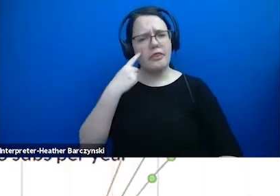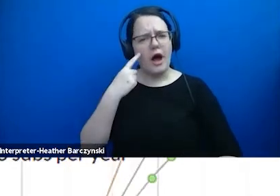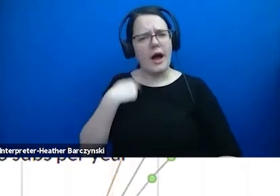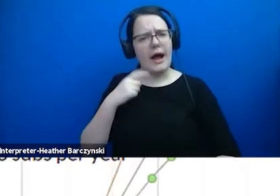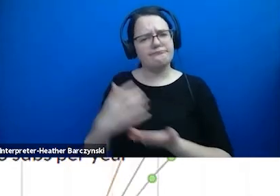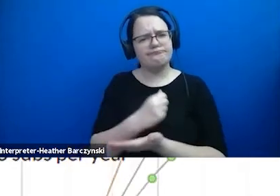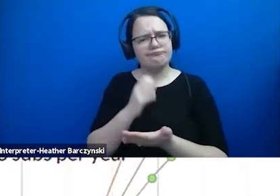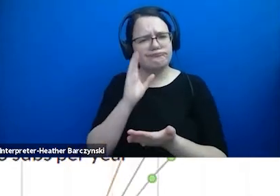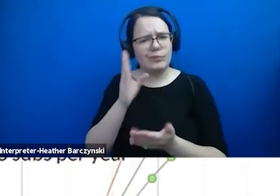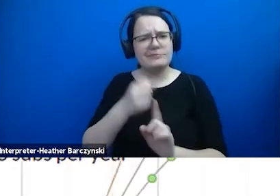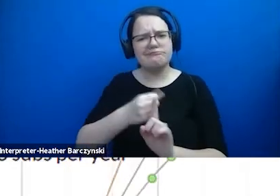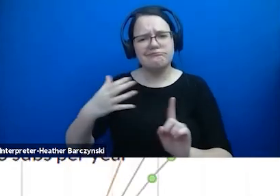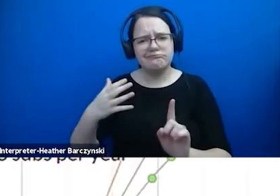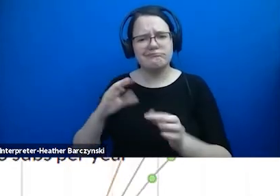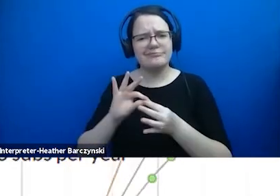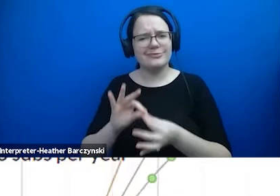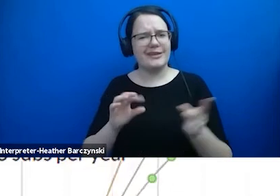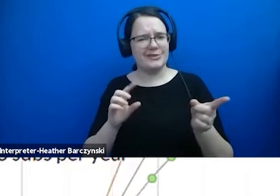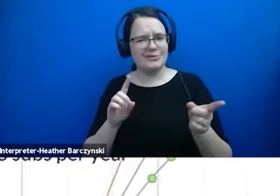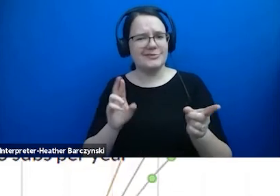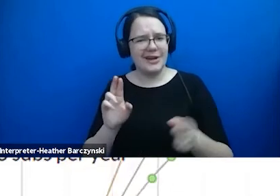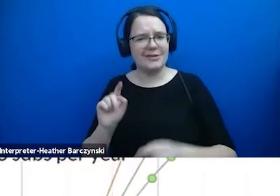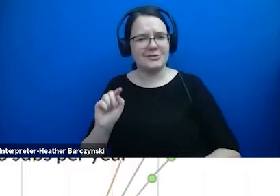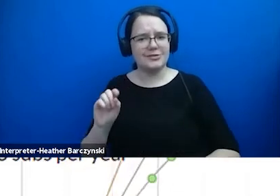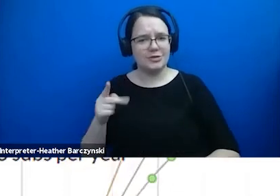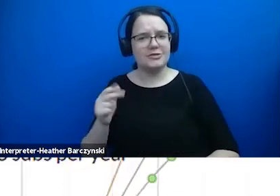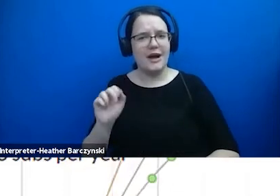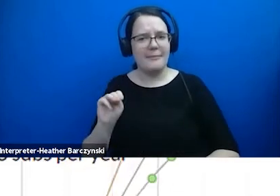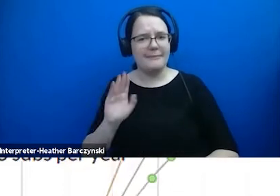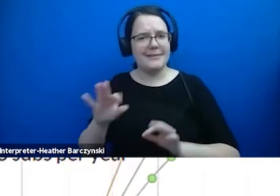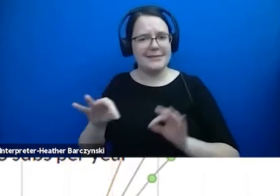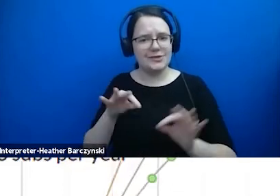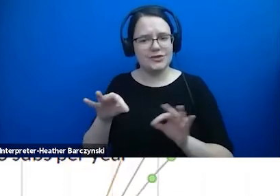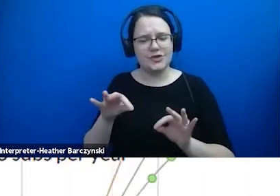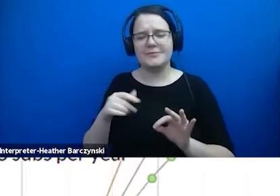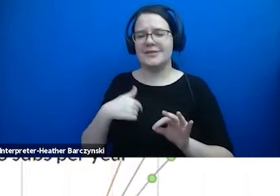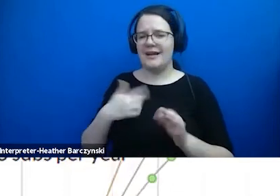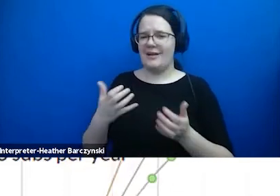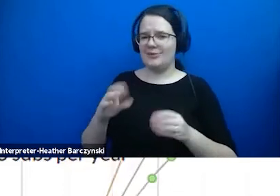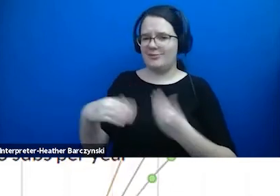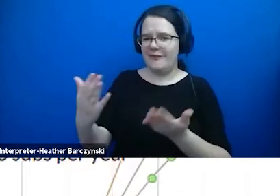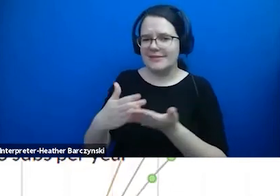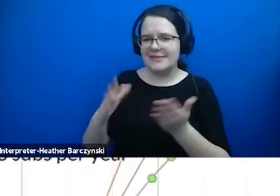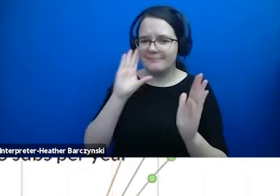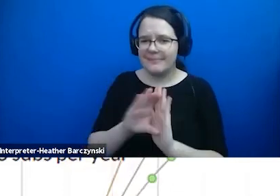on what dr topham said and and try to provide some graphics to illustrate what we're talking about